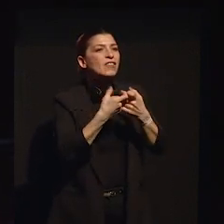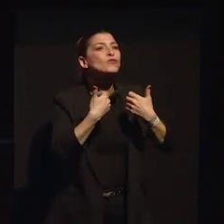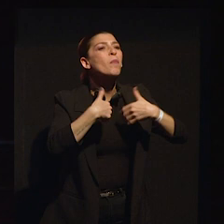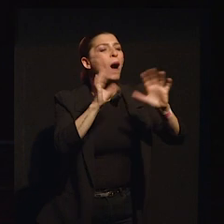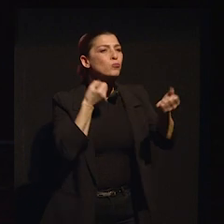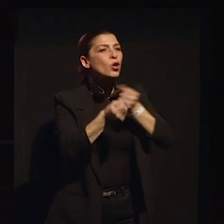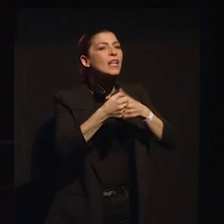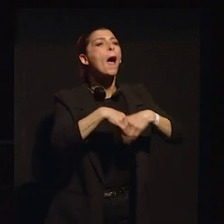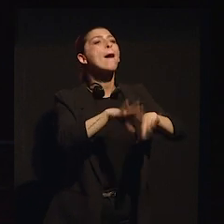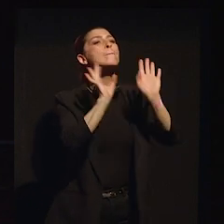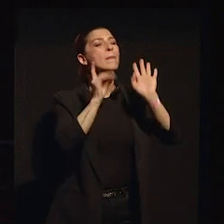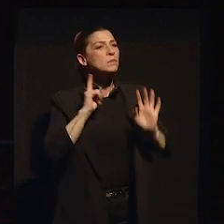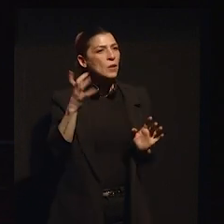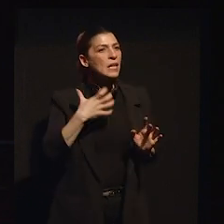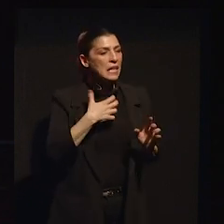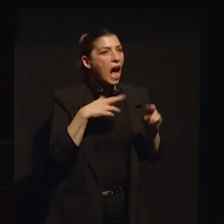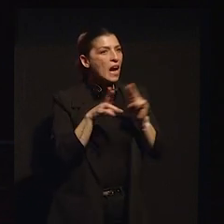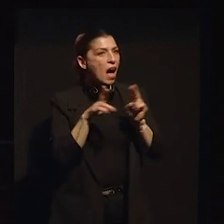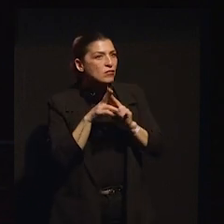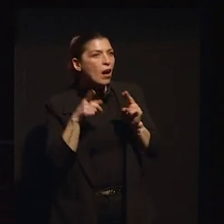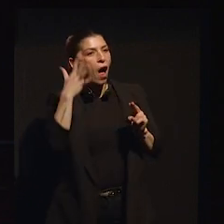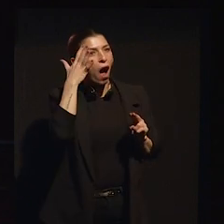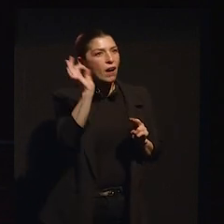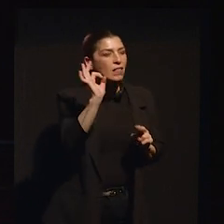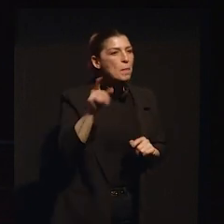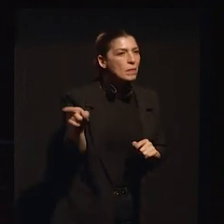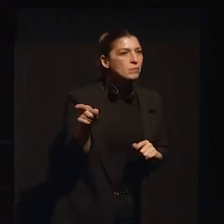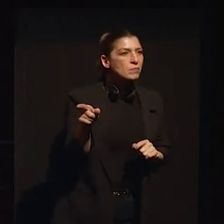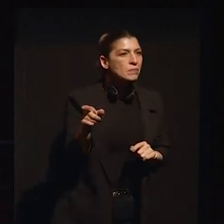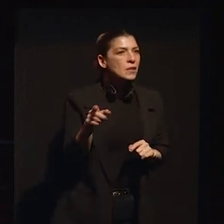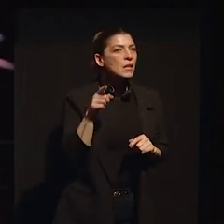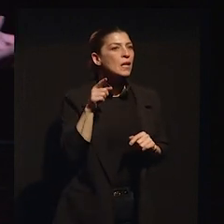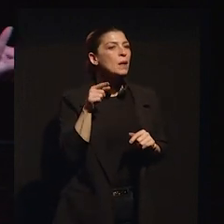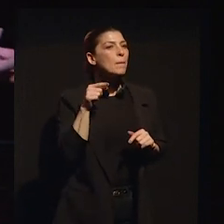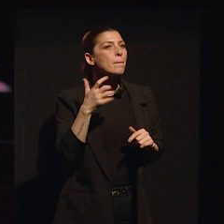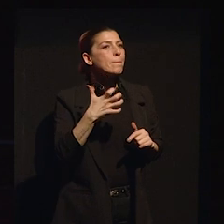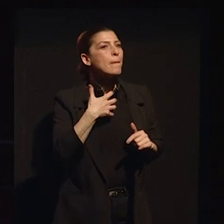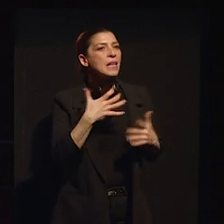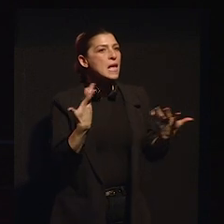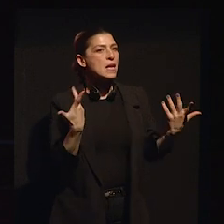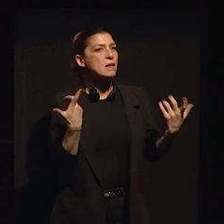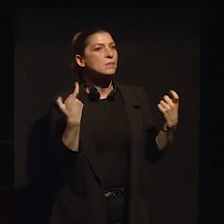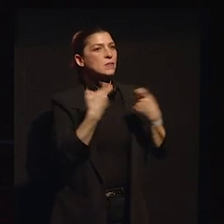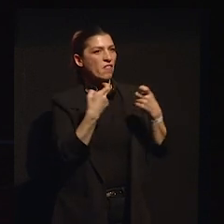“Don’t fight cancer, OK? See it as an educator, a school.” I got everyone to say cancer academy.